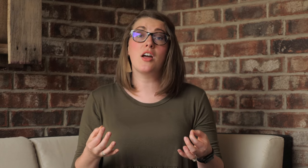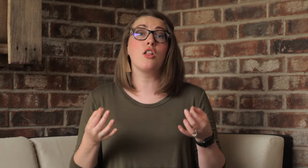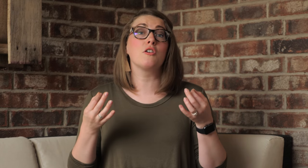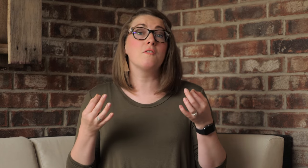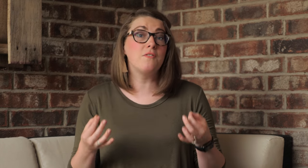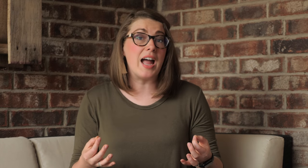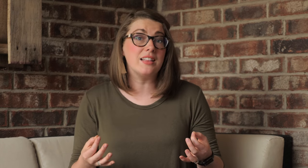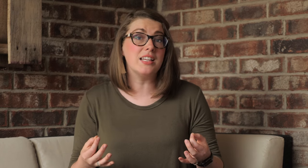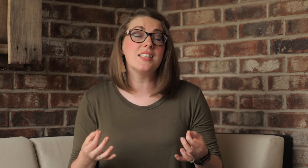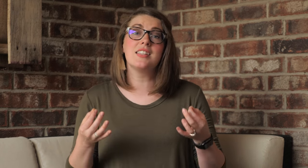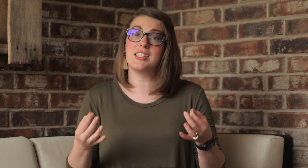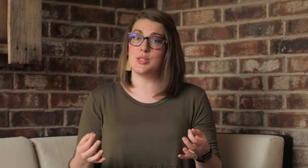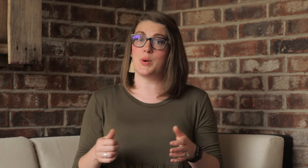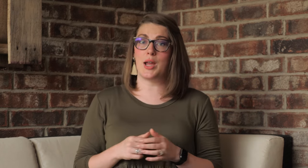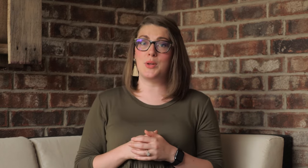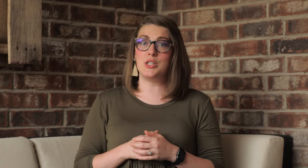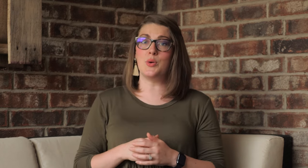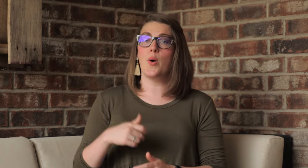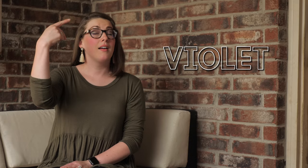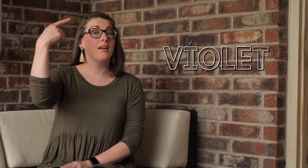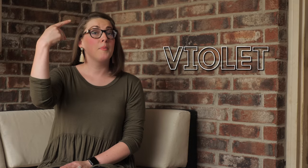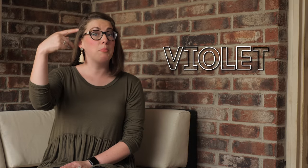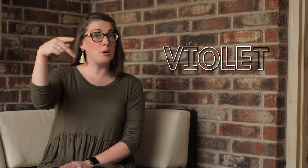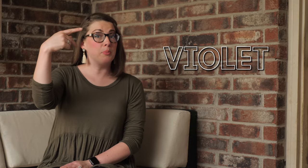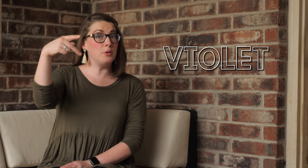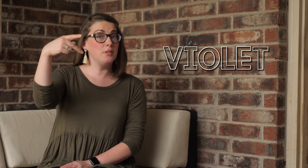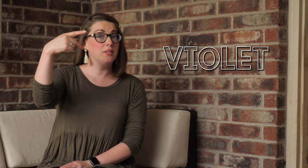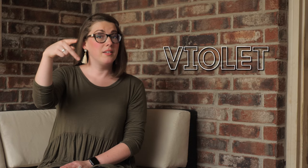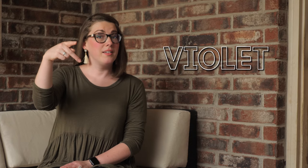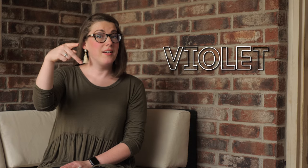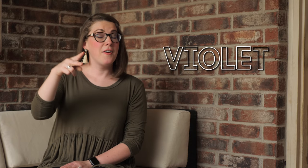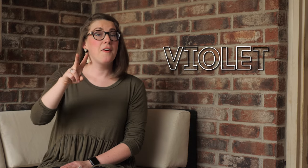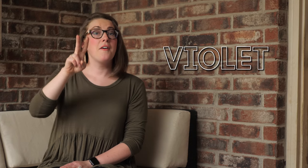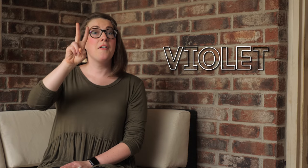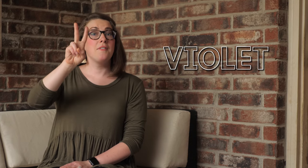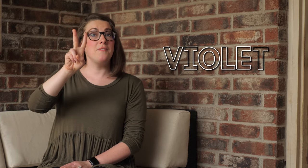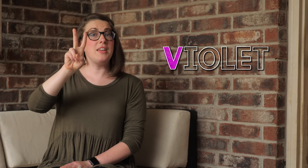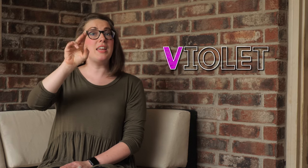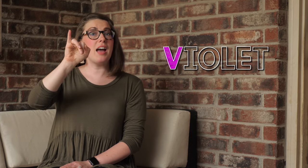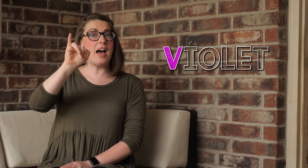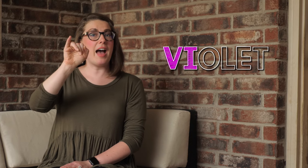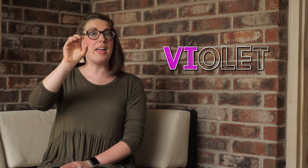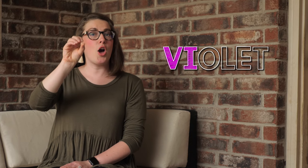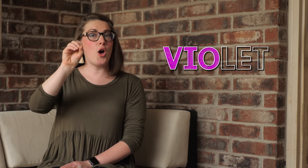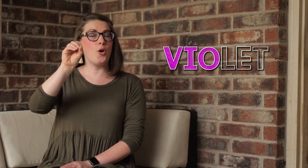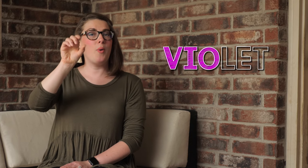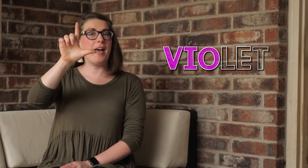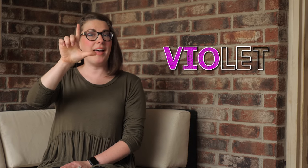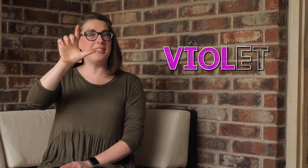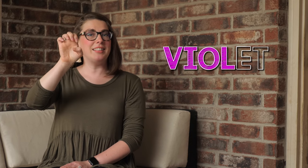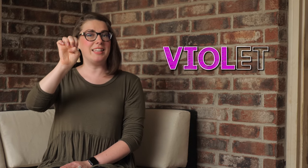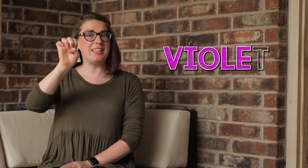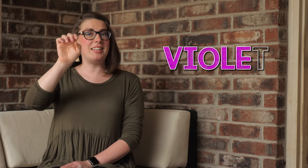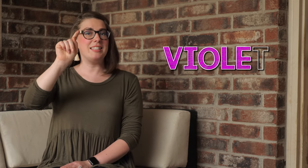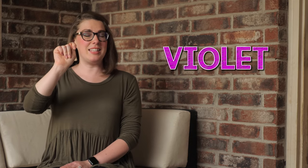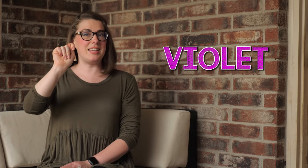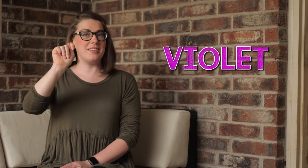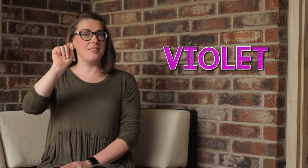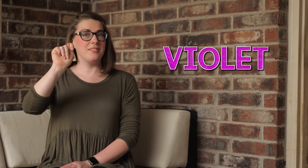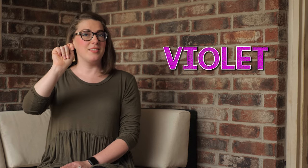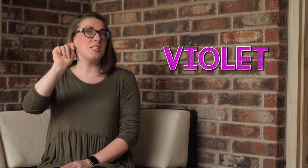color violet this is what I would do. PURPLE #VIOLET